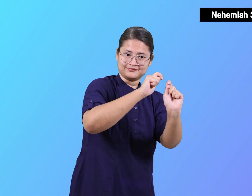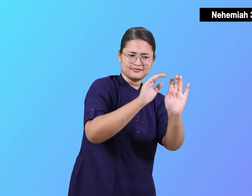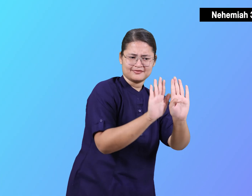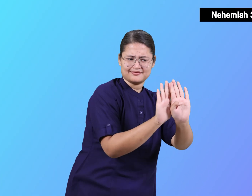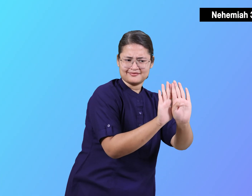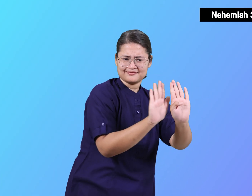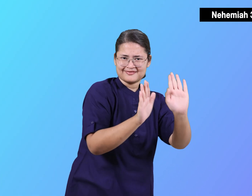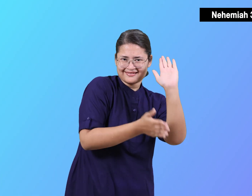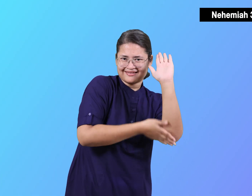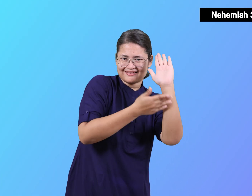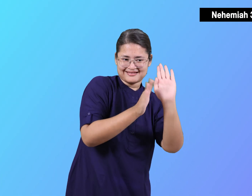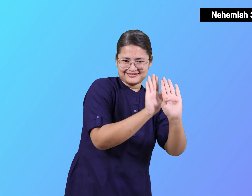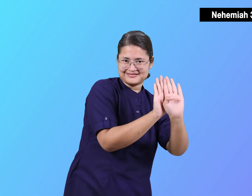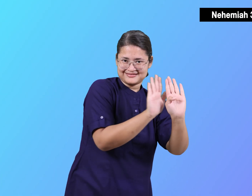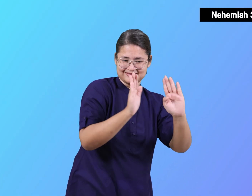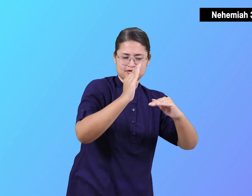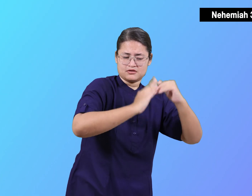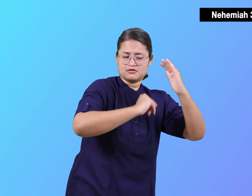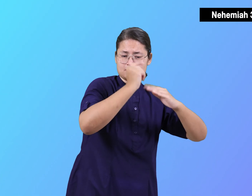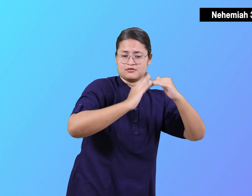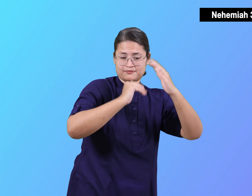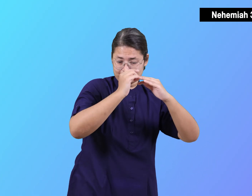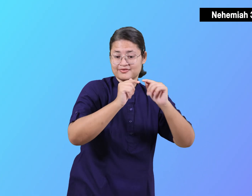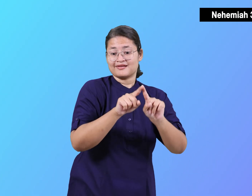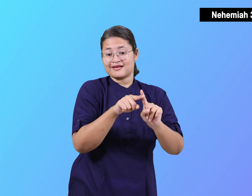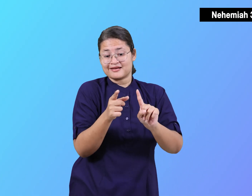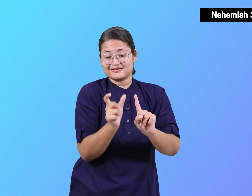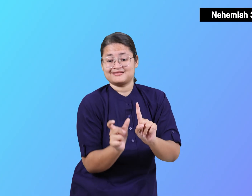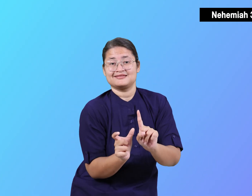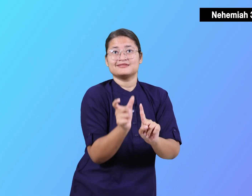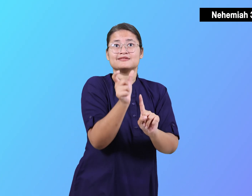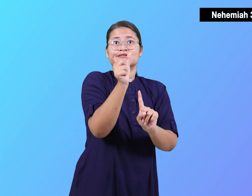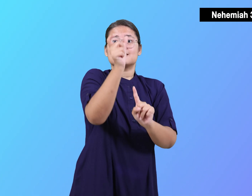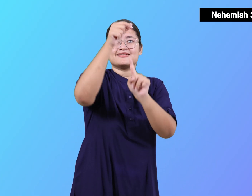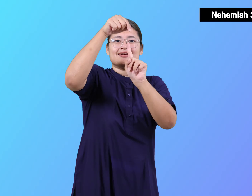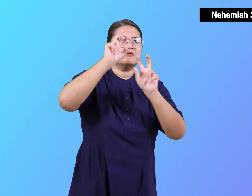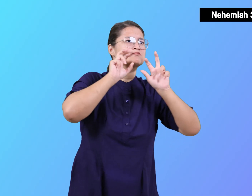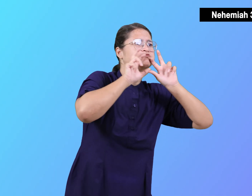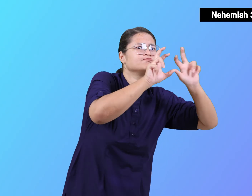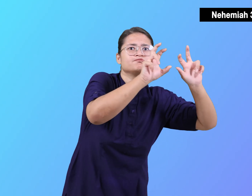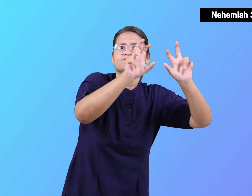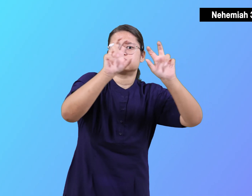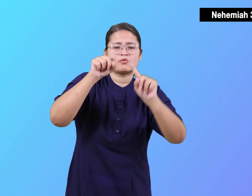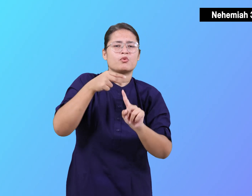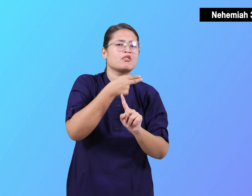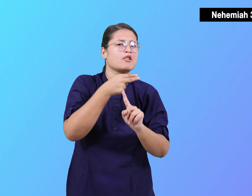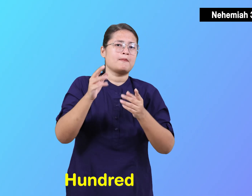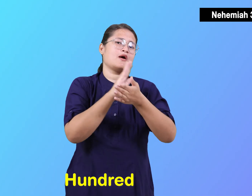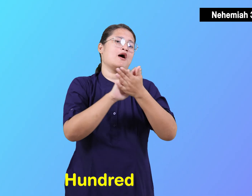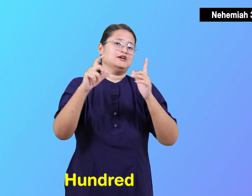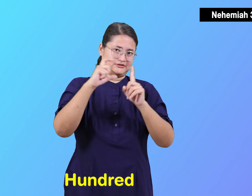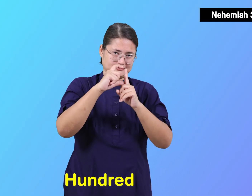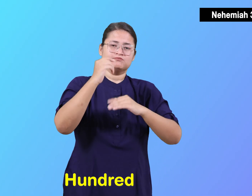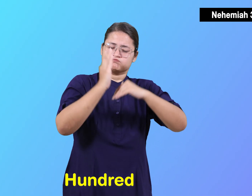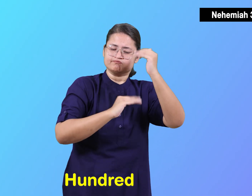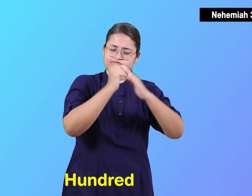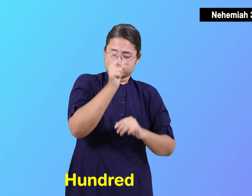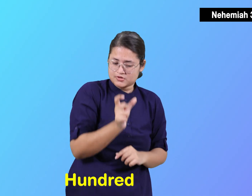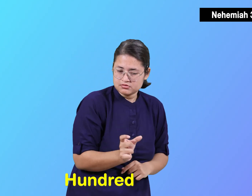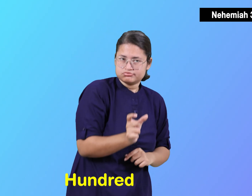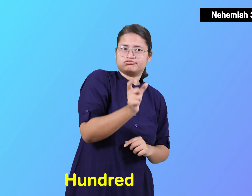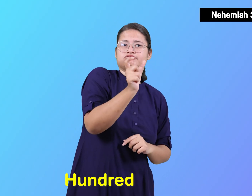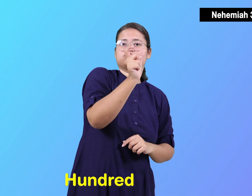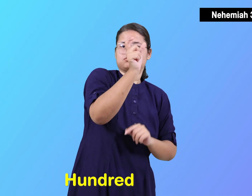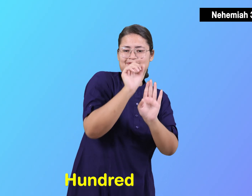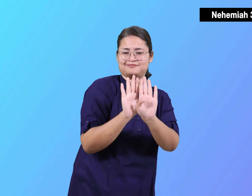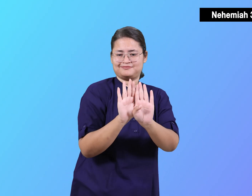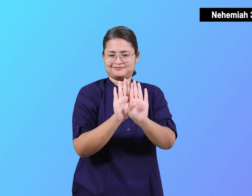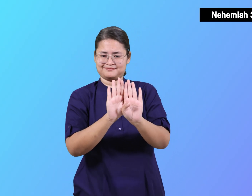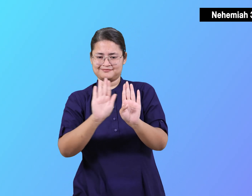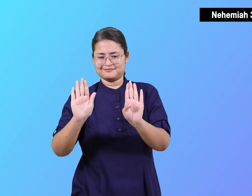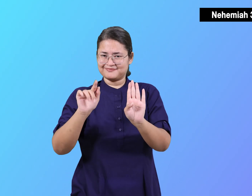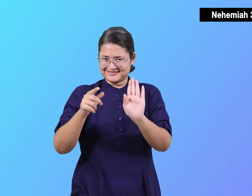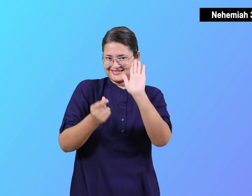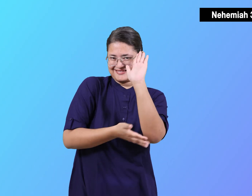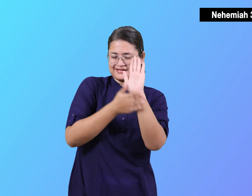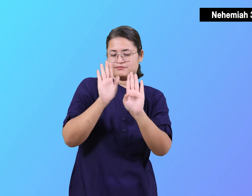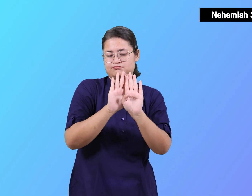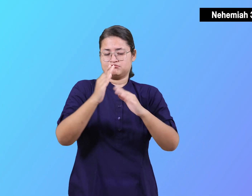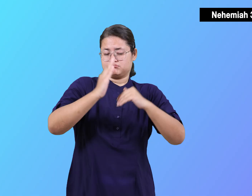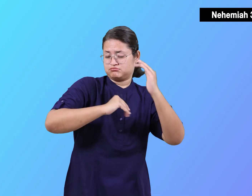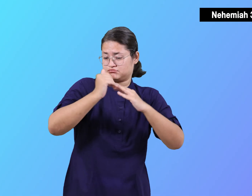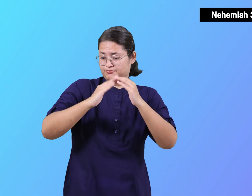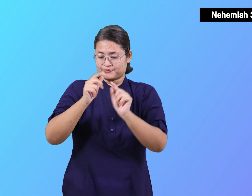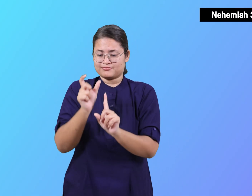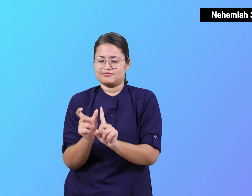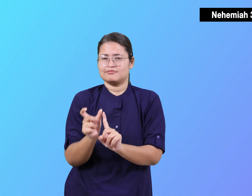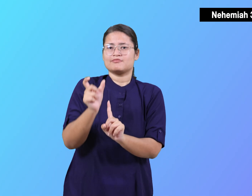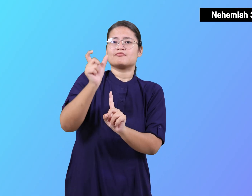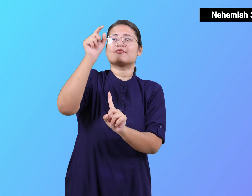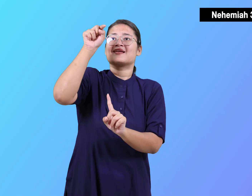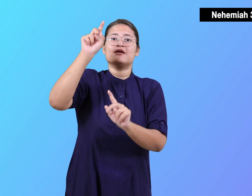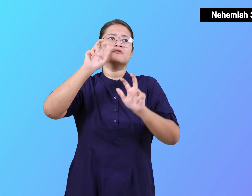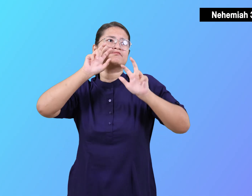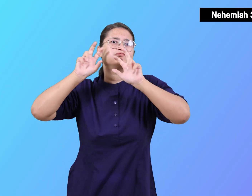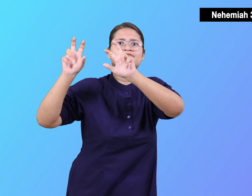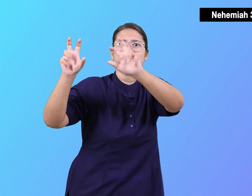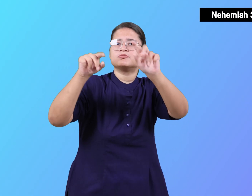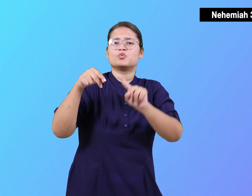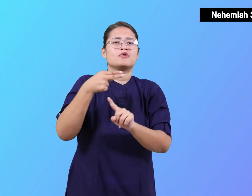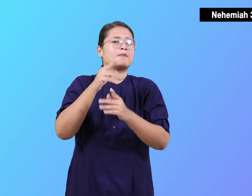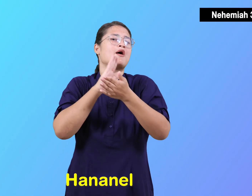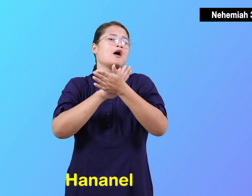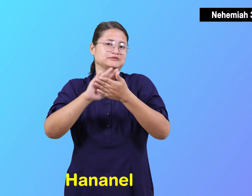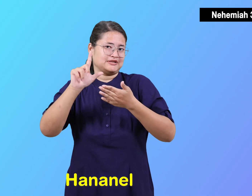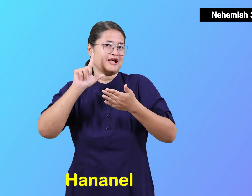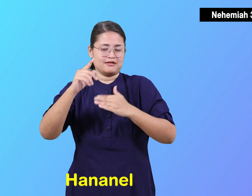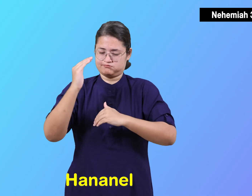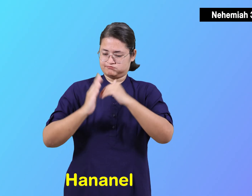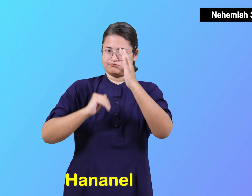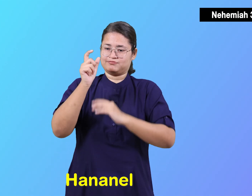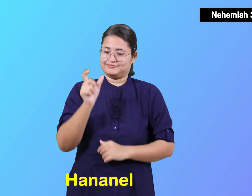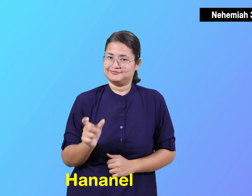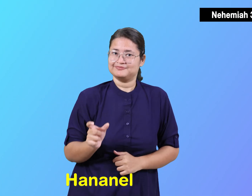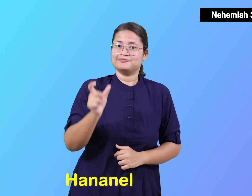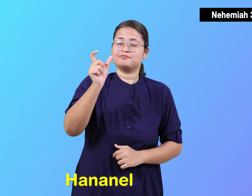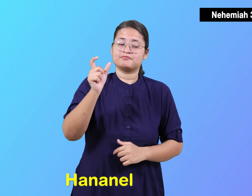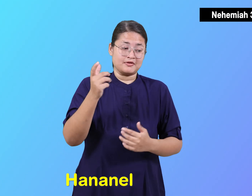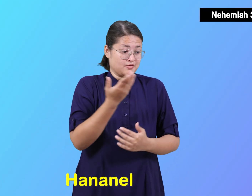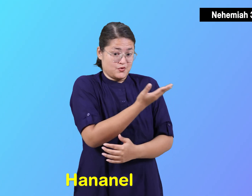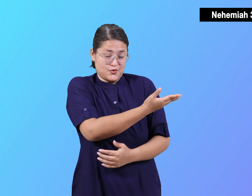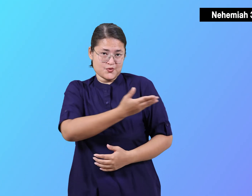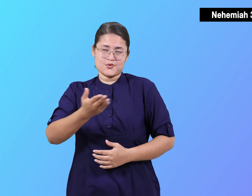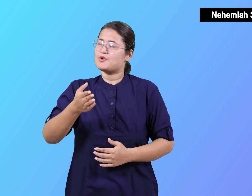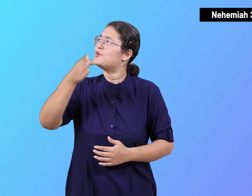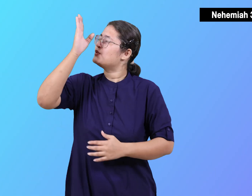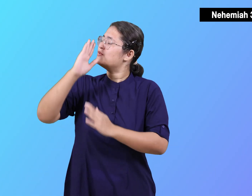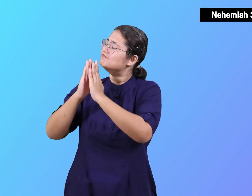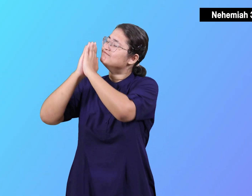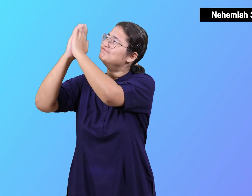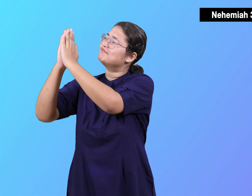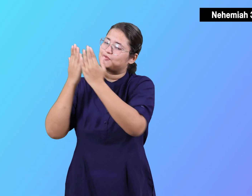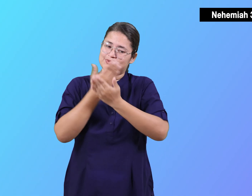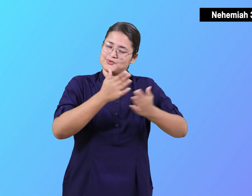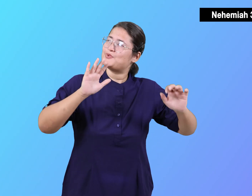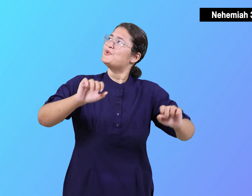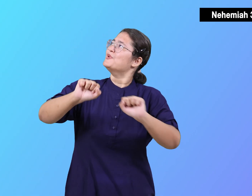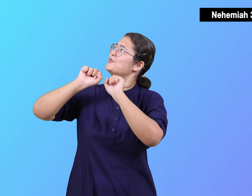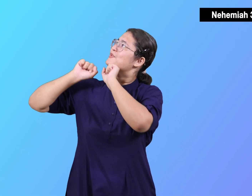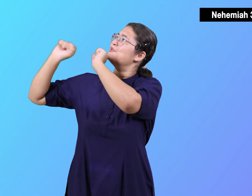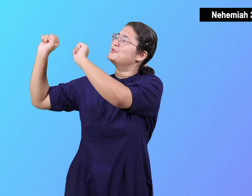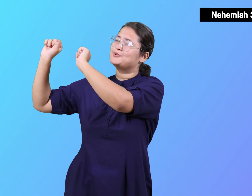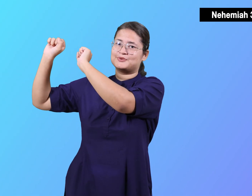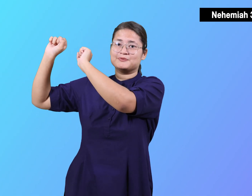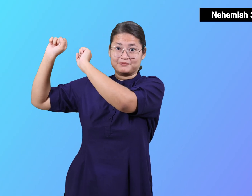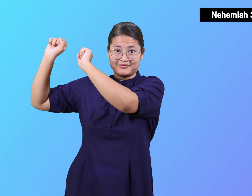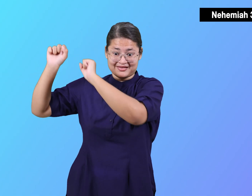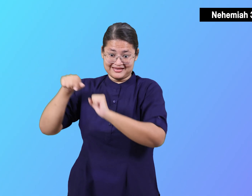They worked on the wall as far as the Tower of the Hundred and the Tower of Hananel. They prayed to dedicate all this work to God.